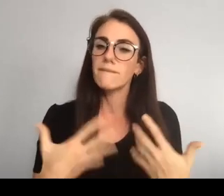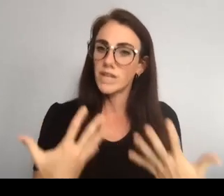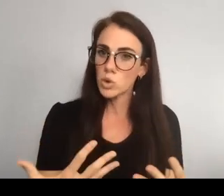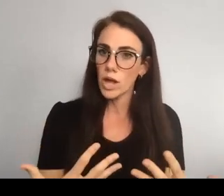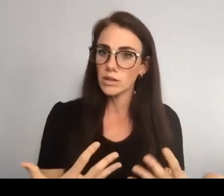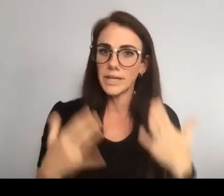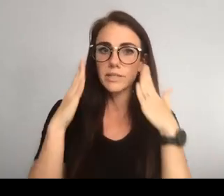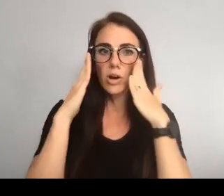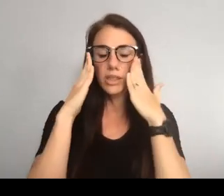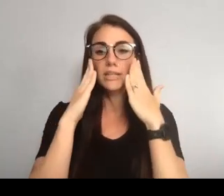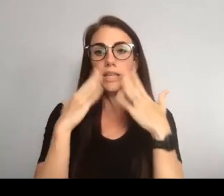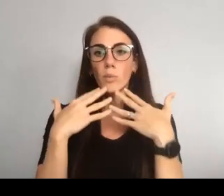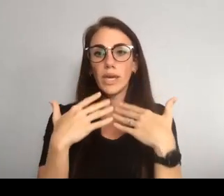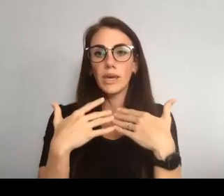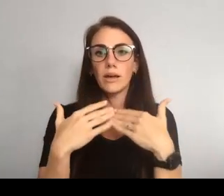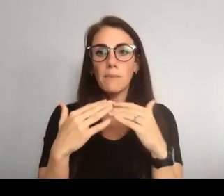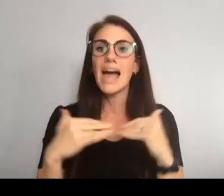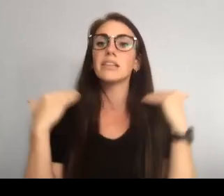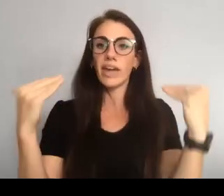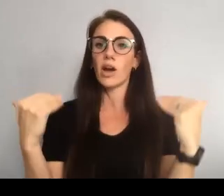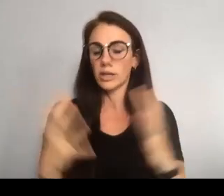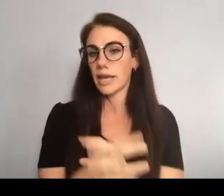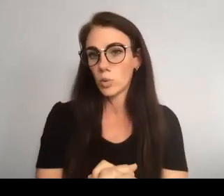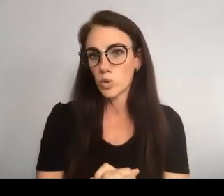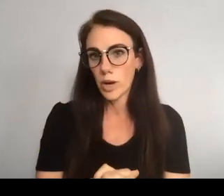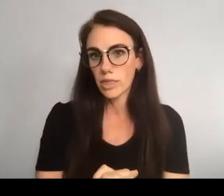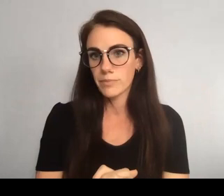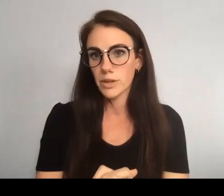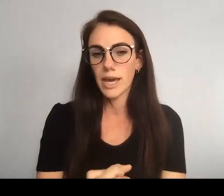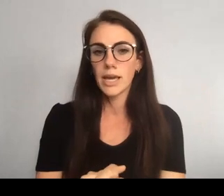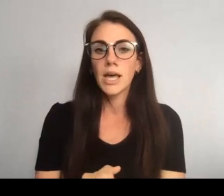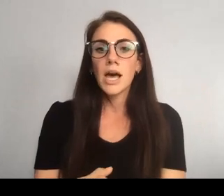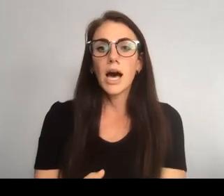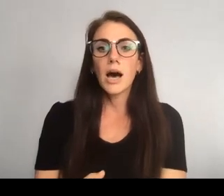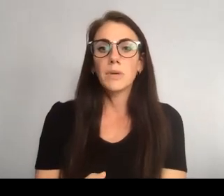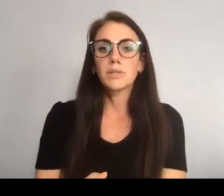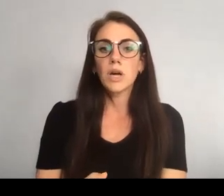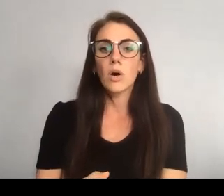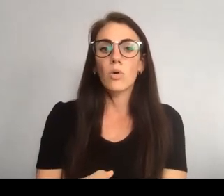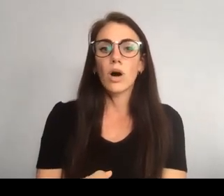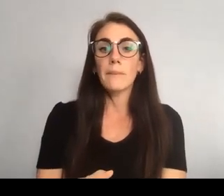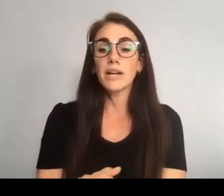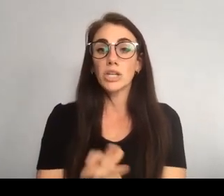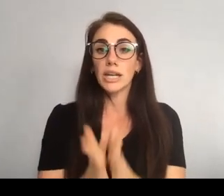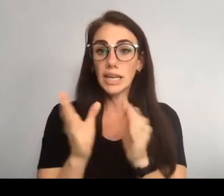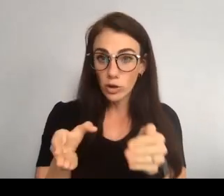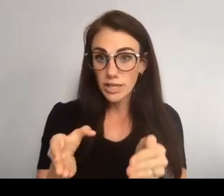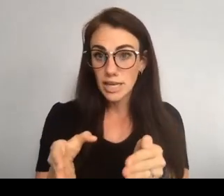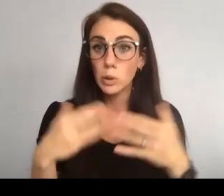visual elements our things that we elevate our language with. Ok So I'm actually going to give you an example